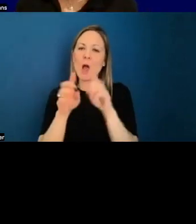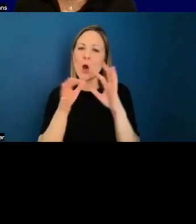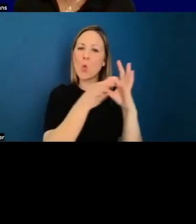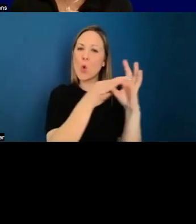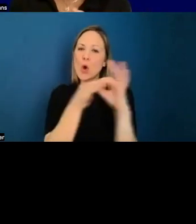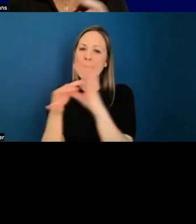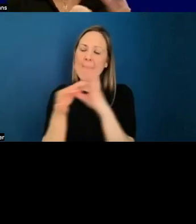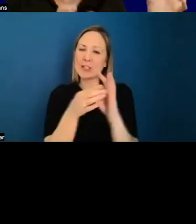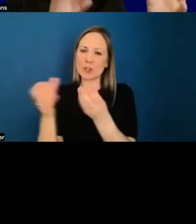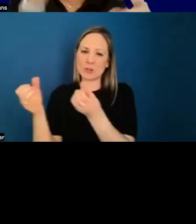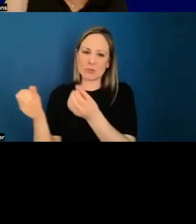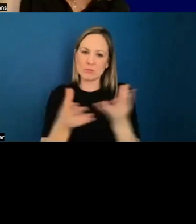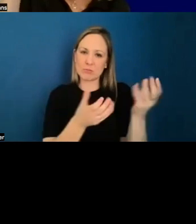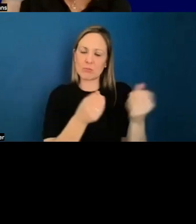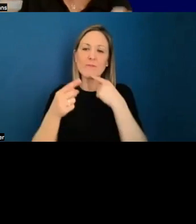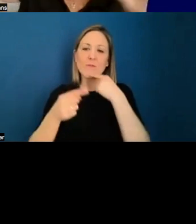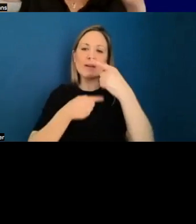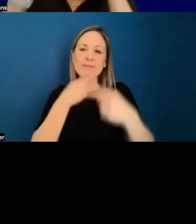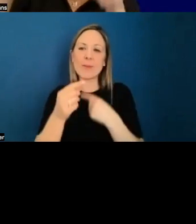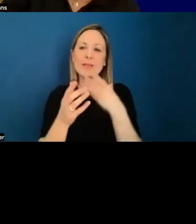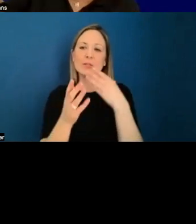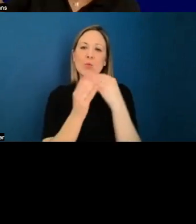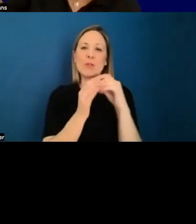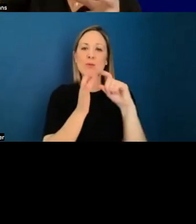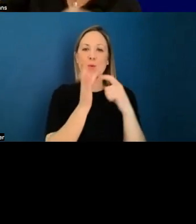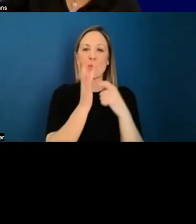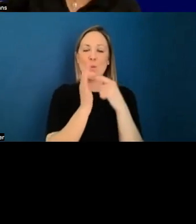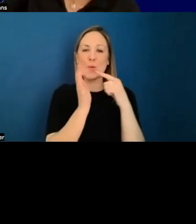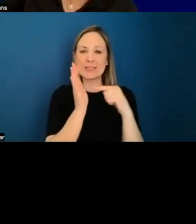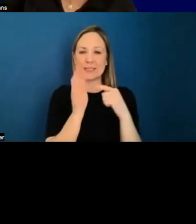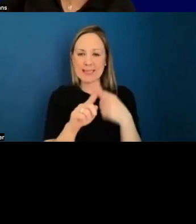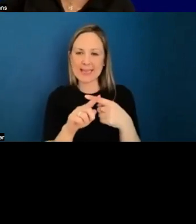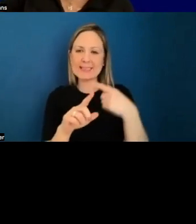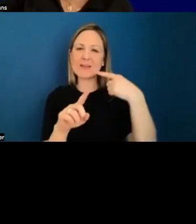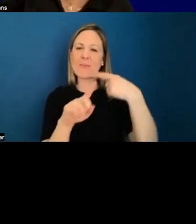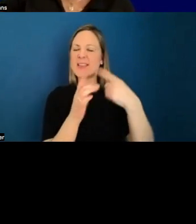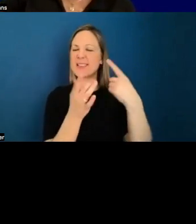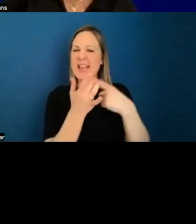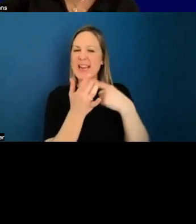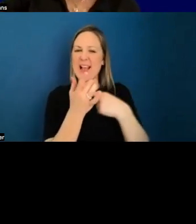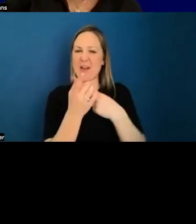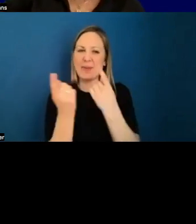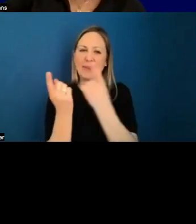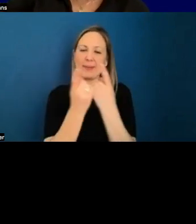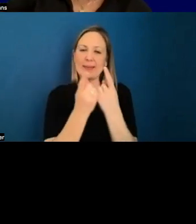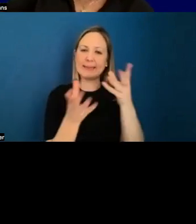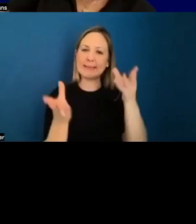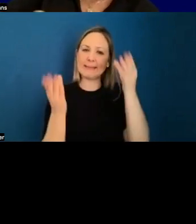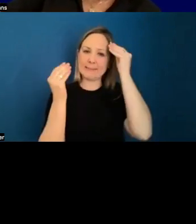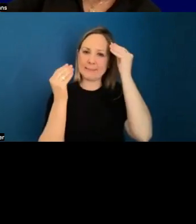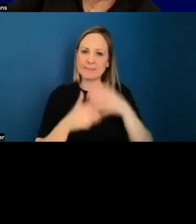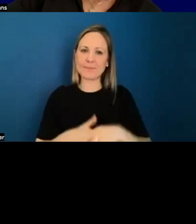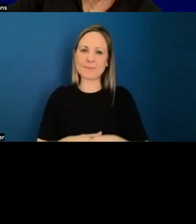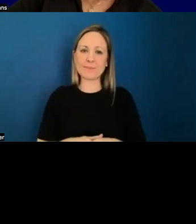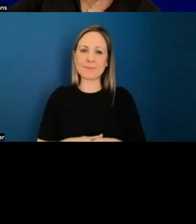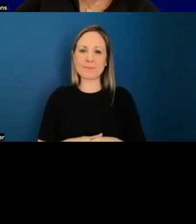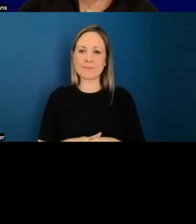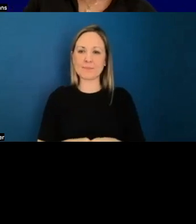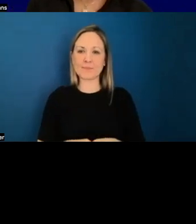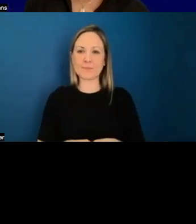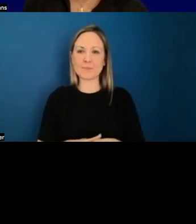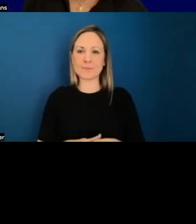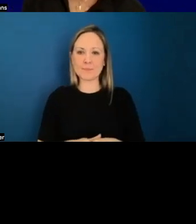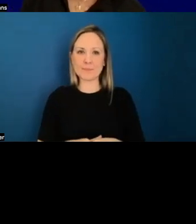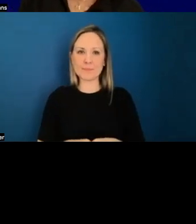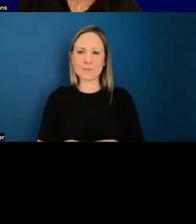information between the cortex and anything coming lower down through the system.